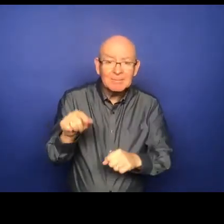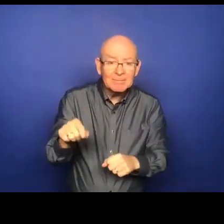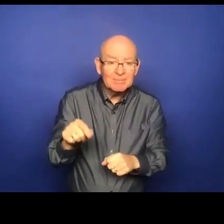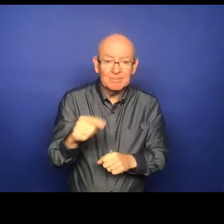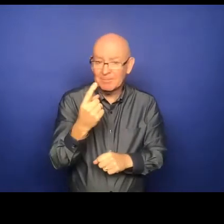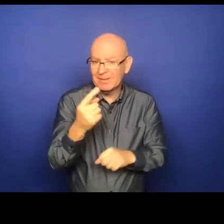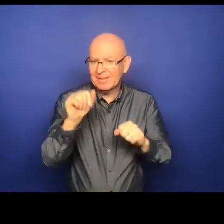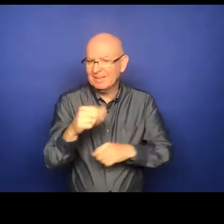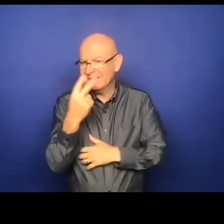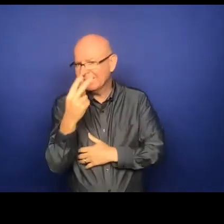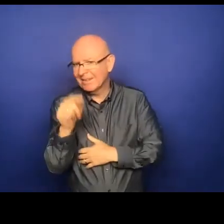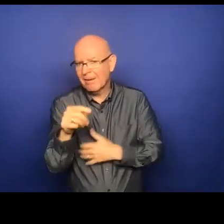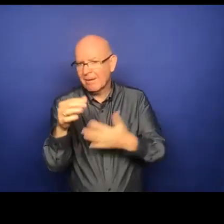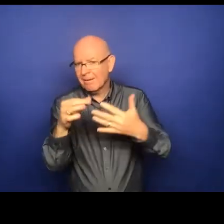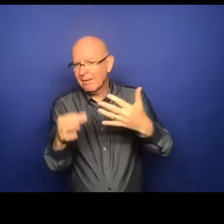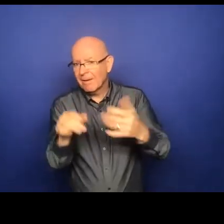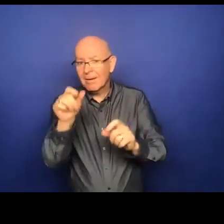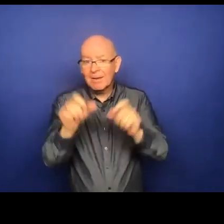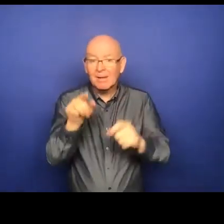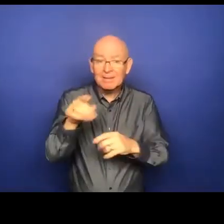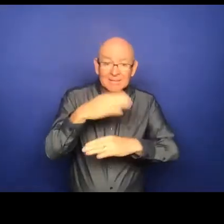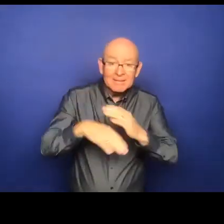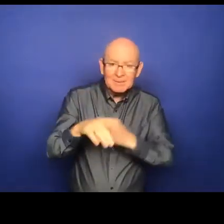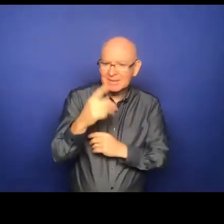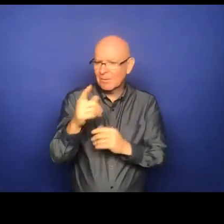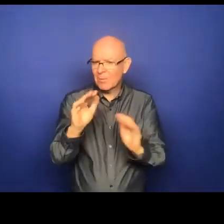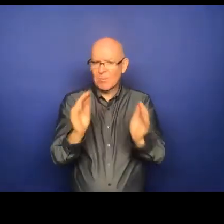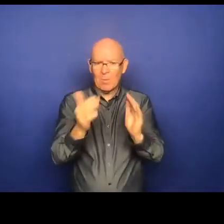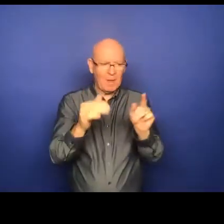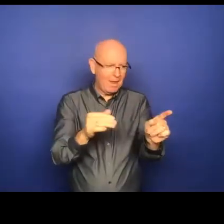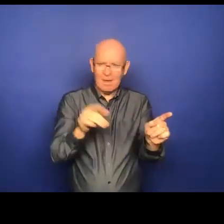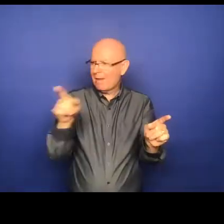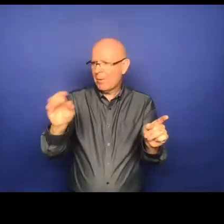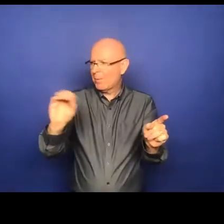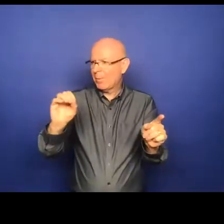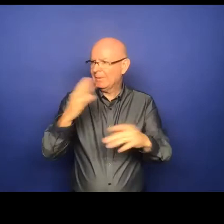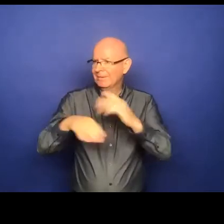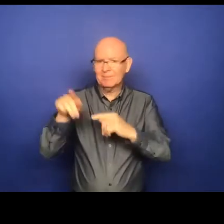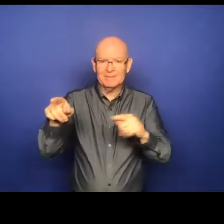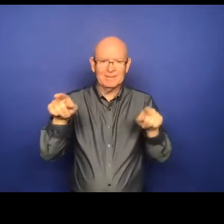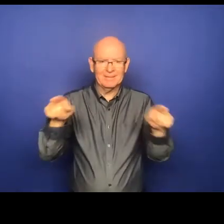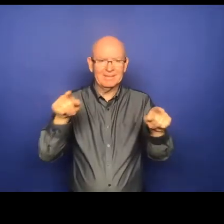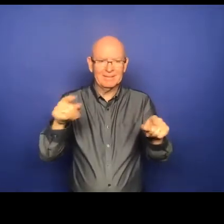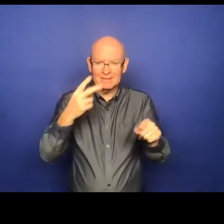or combinations of disabilities that might be of particular importance in a situation or for intersectionality of disability with